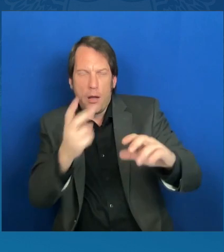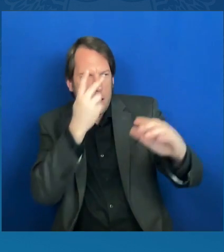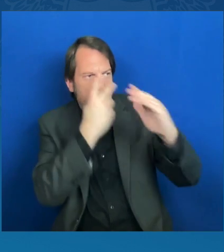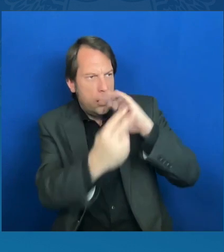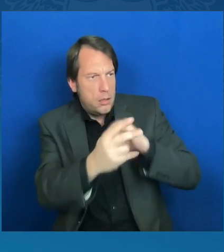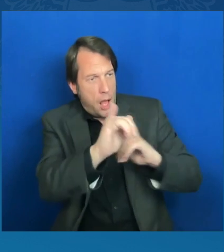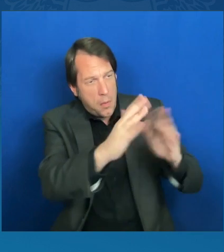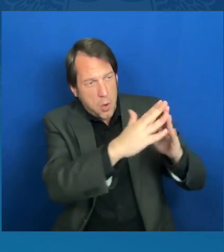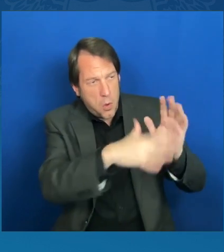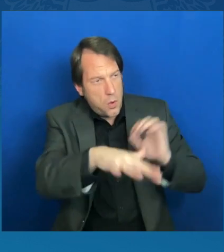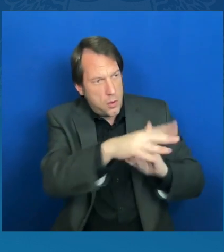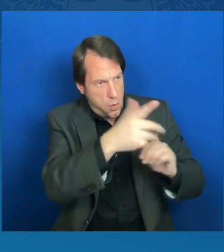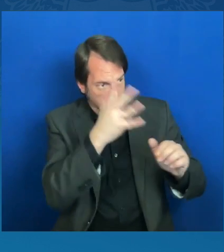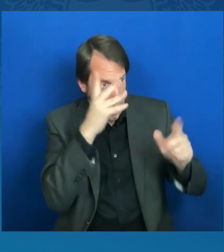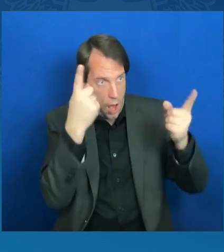Are those public schools well-funded?